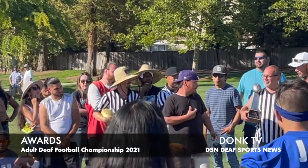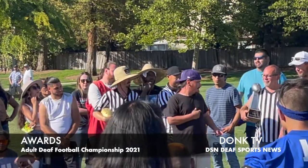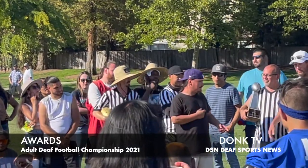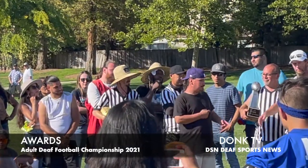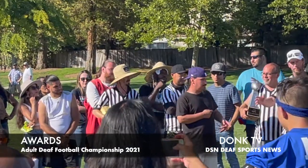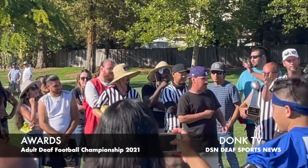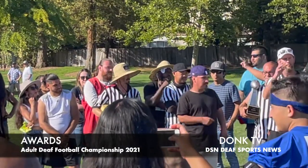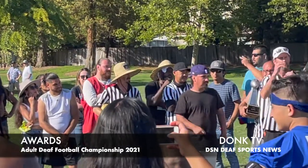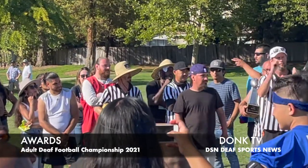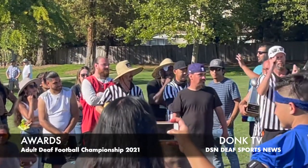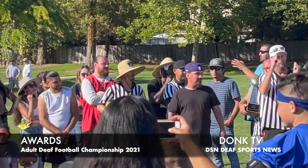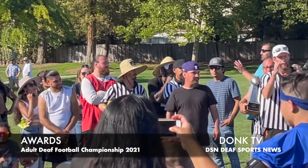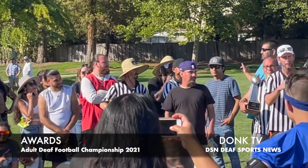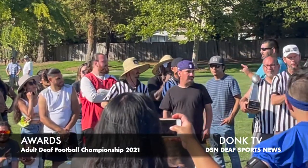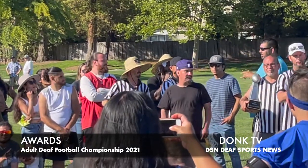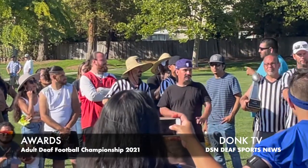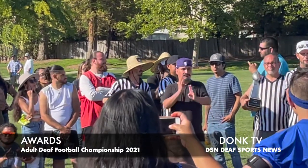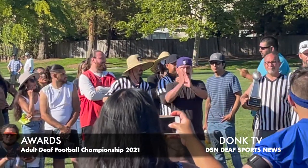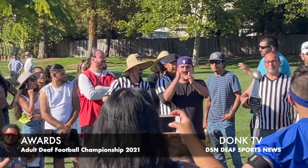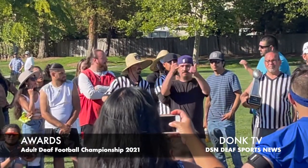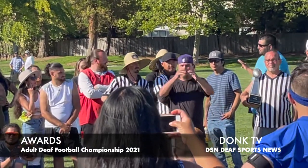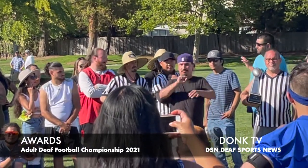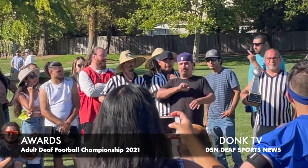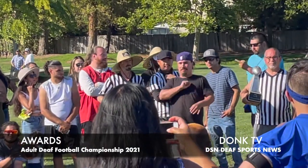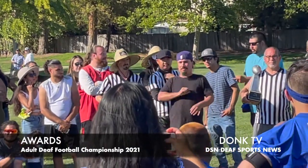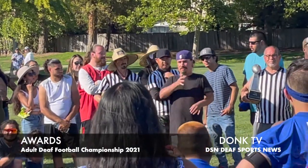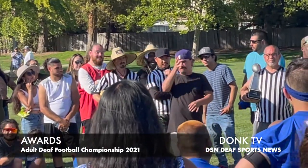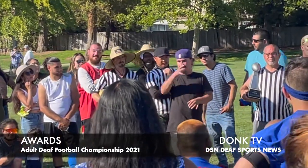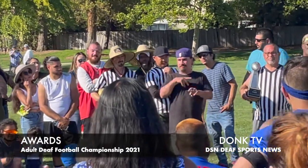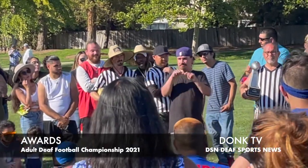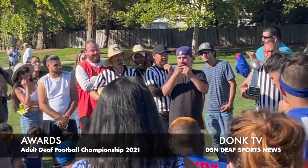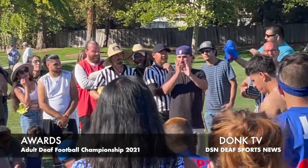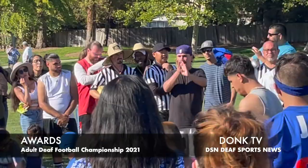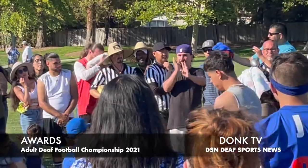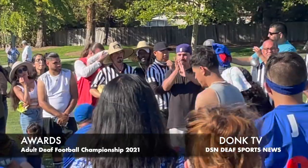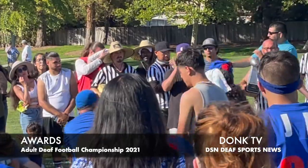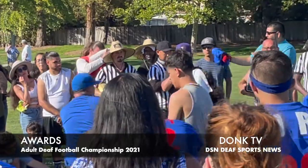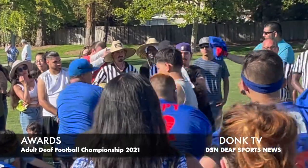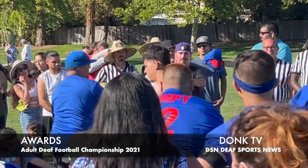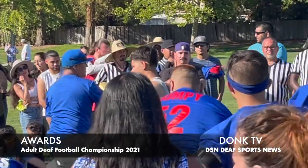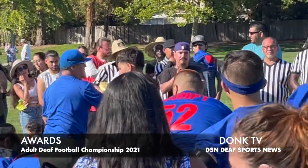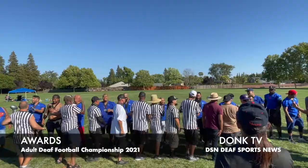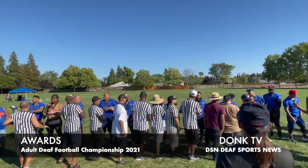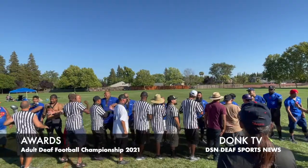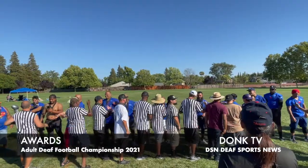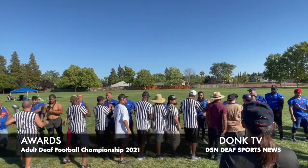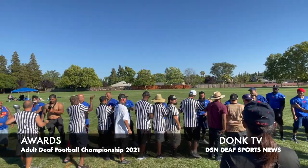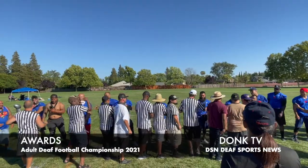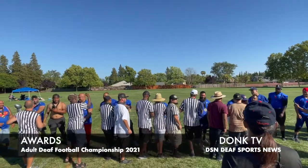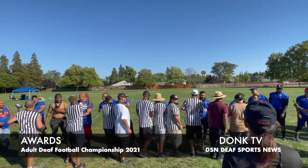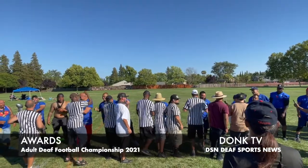Now like to start giving out the individual medals Superman team please Line up